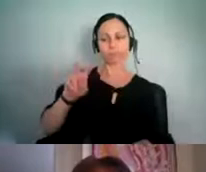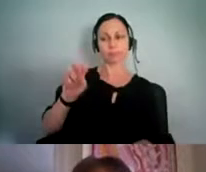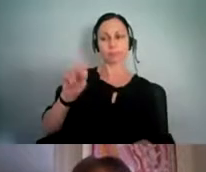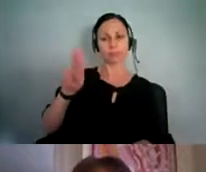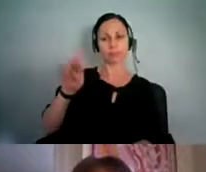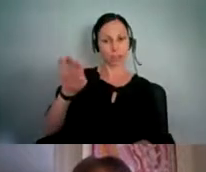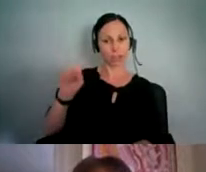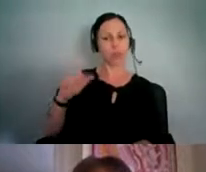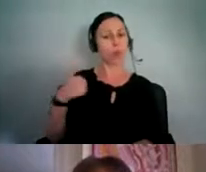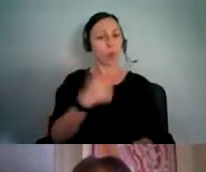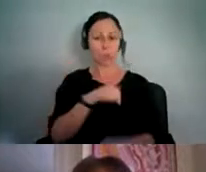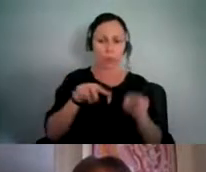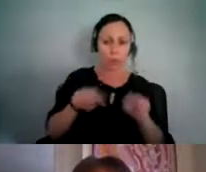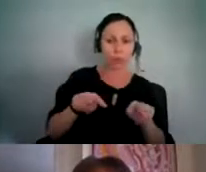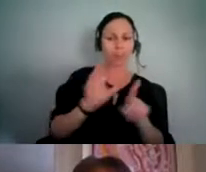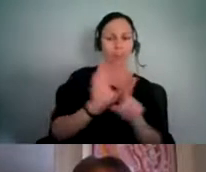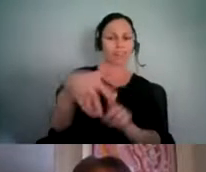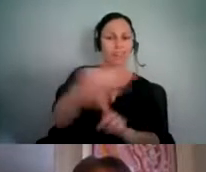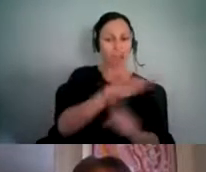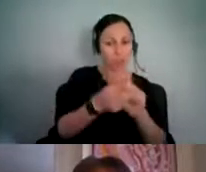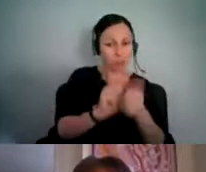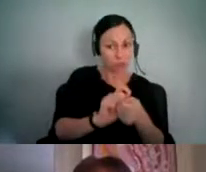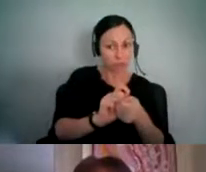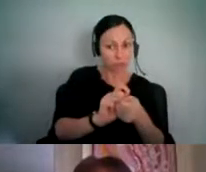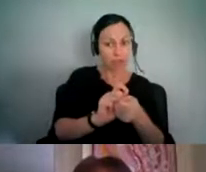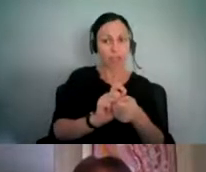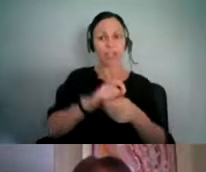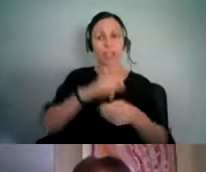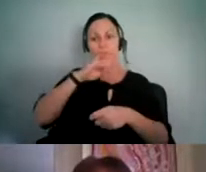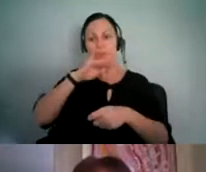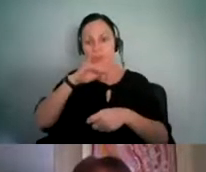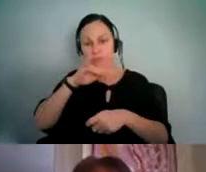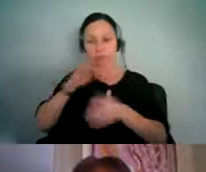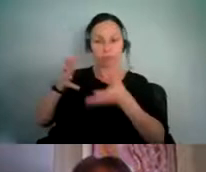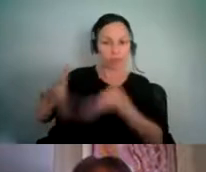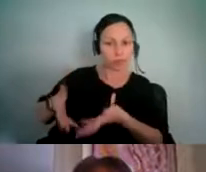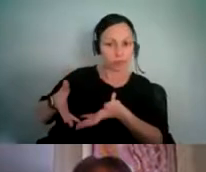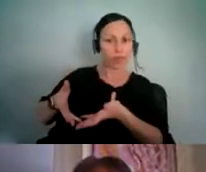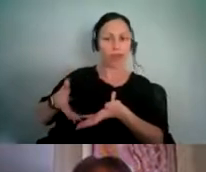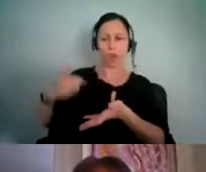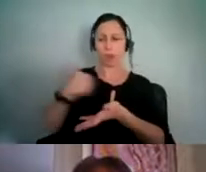and carbon footprinting beginning at home. We look at what and how we do our lighting.